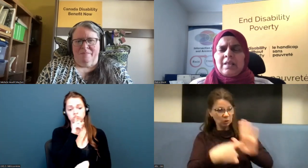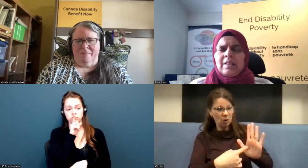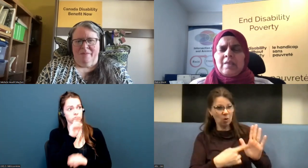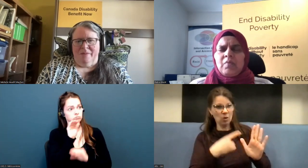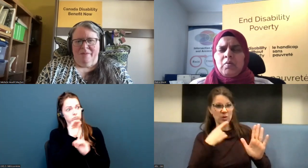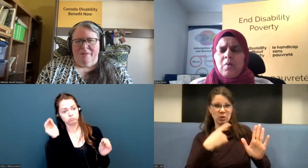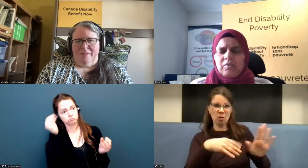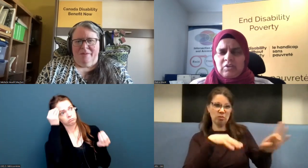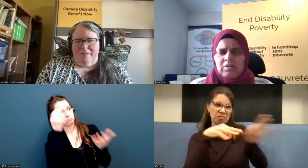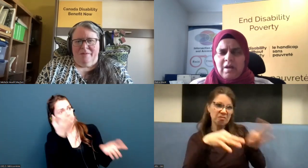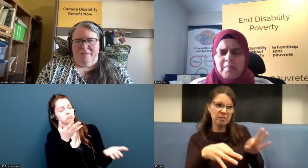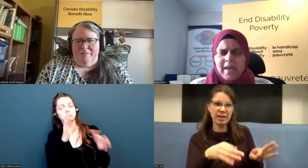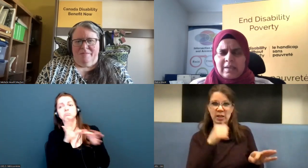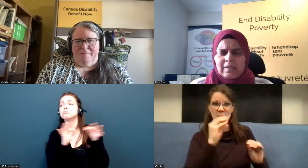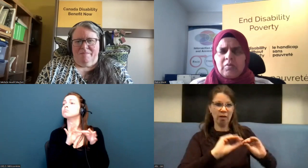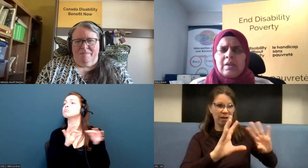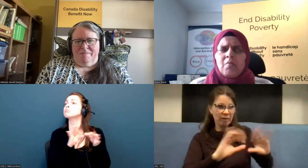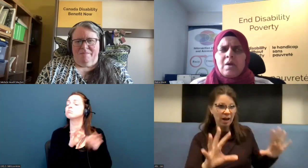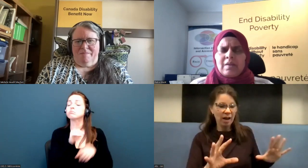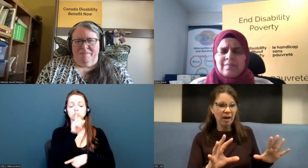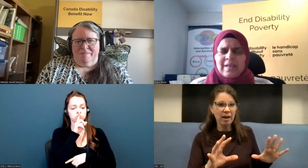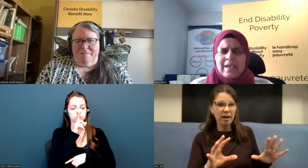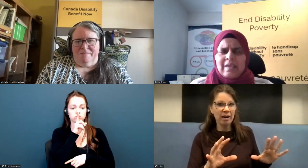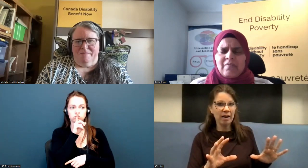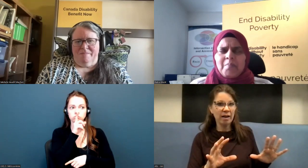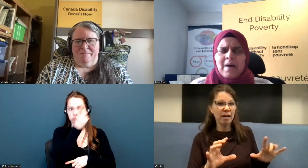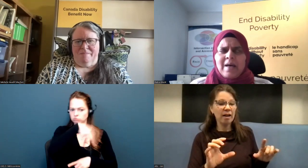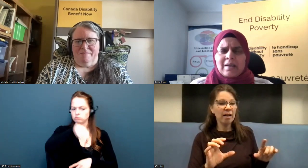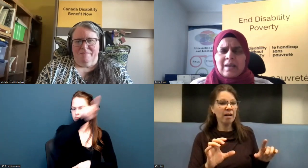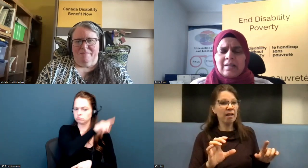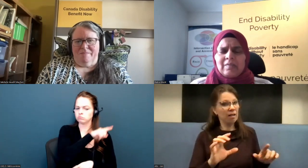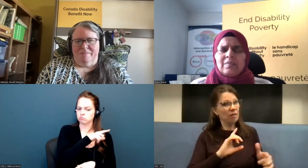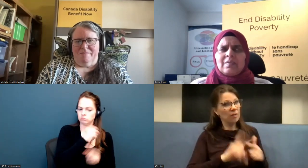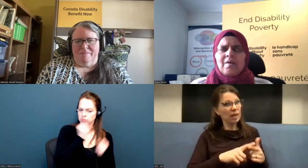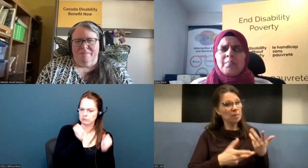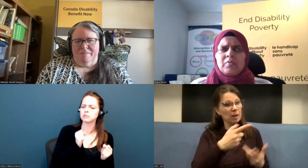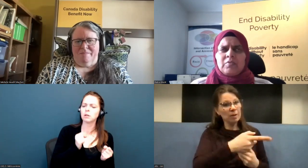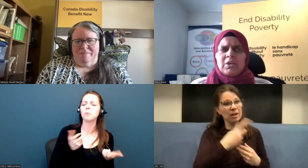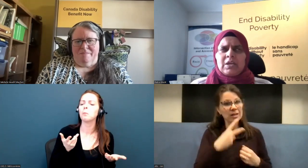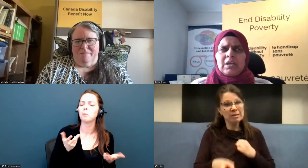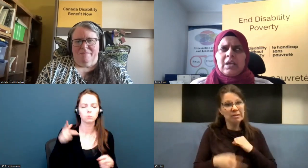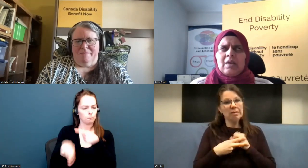THEY WILL WANT TO CLAWBACK. THEY WANT TO SAVE A BUCK AND THIS IS AN OPPORTUNITY.